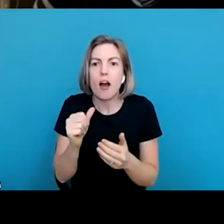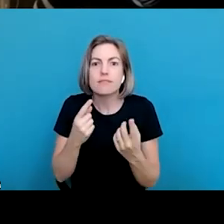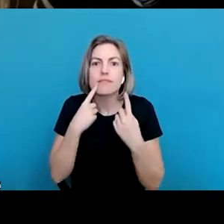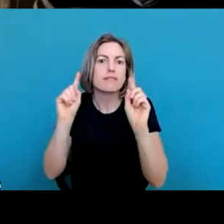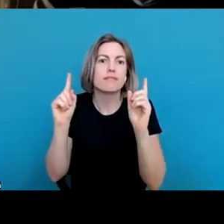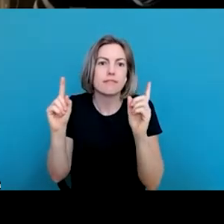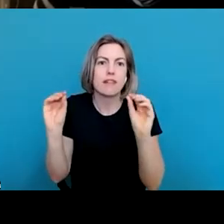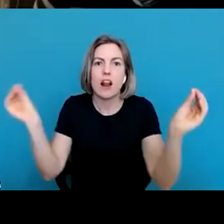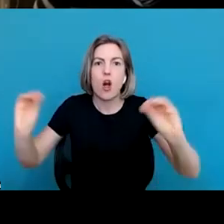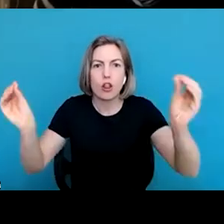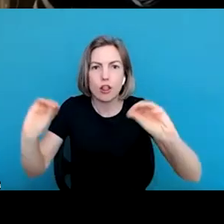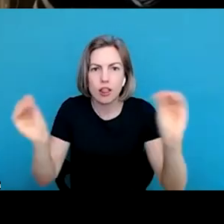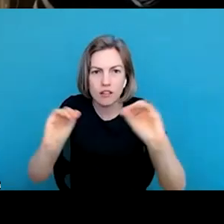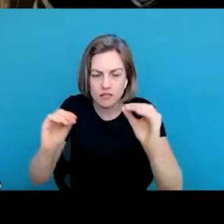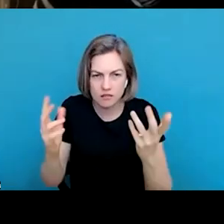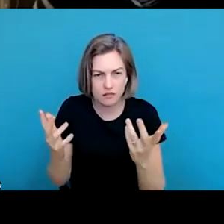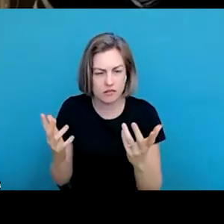That is kind of why I lead into the notion.